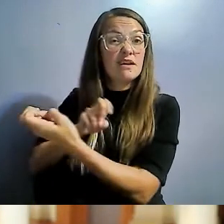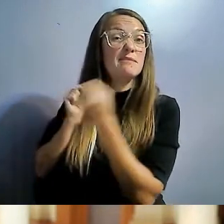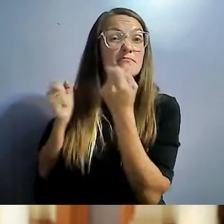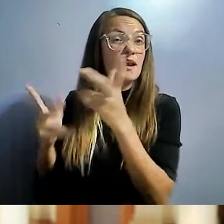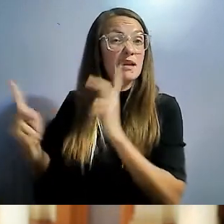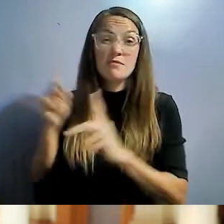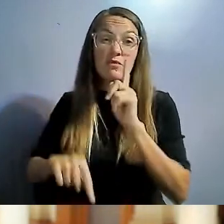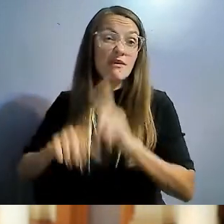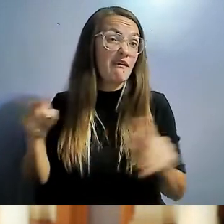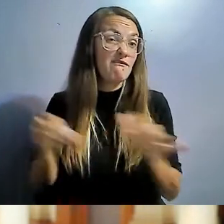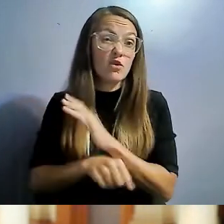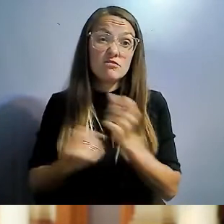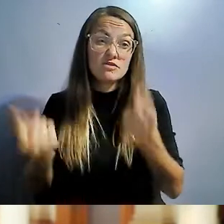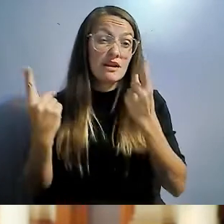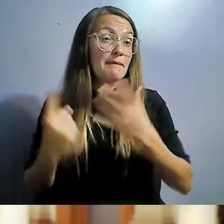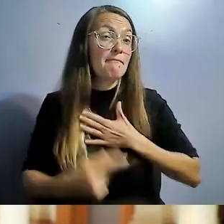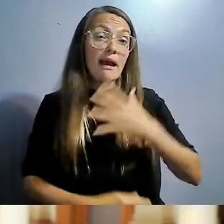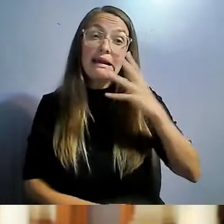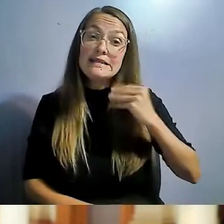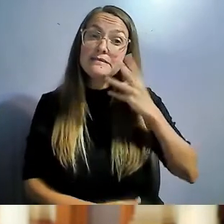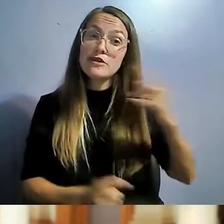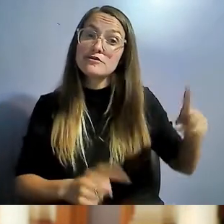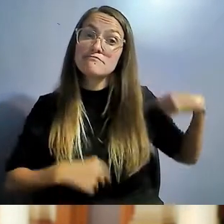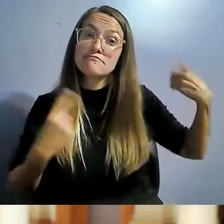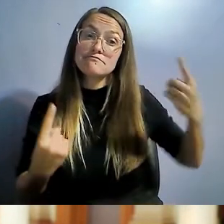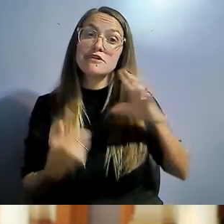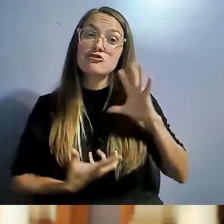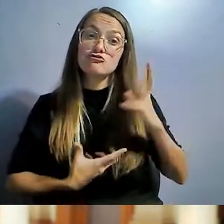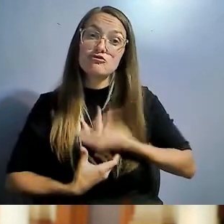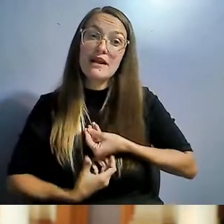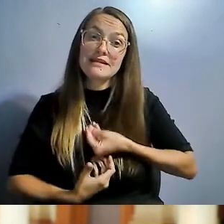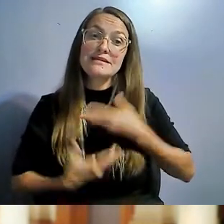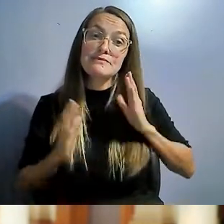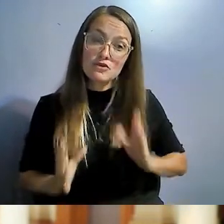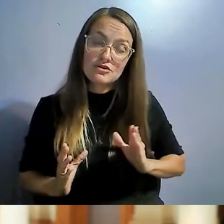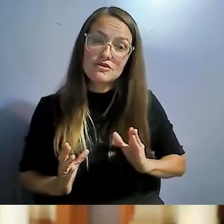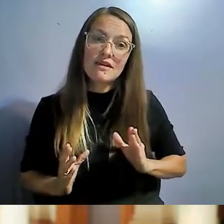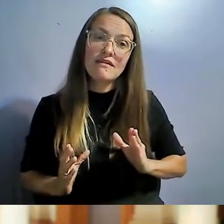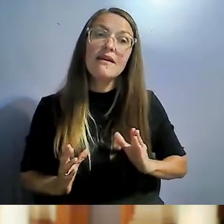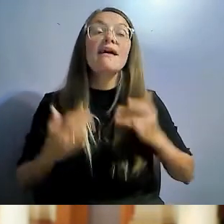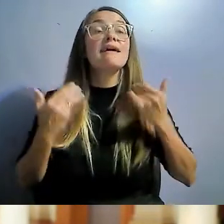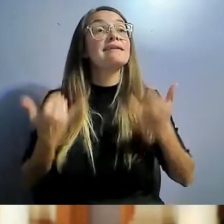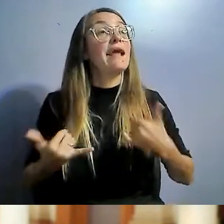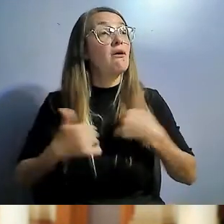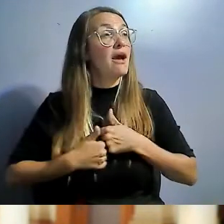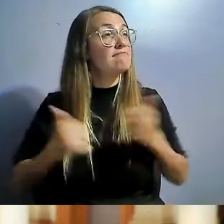I have a new perspective of empathy since coming out which has helped me genuinely appreciate the struggles and